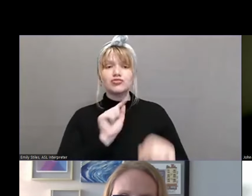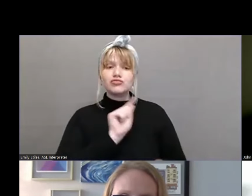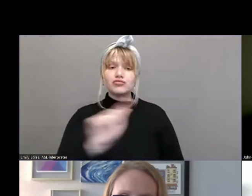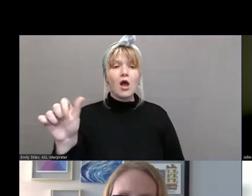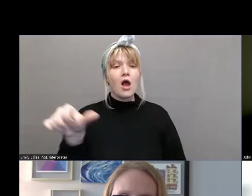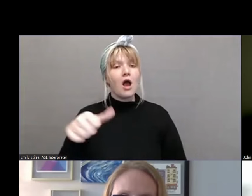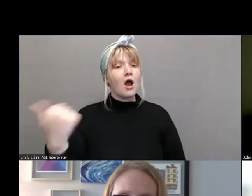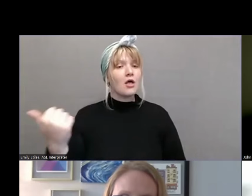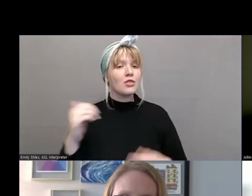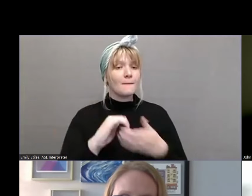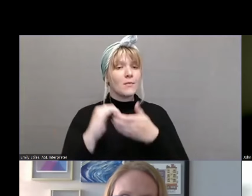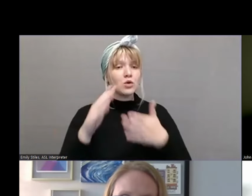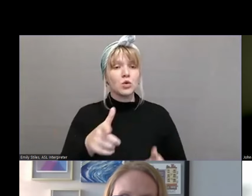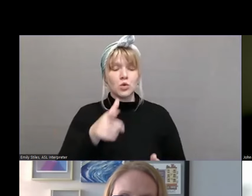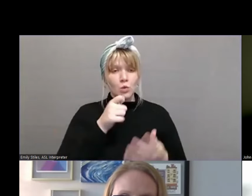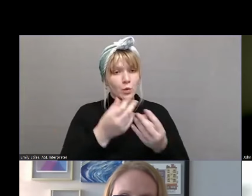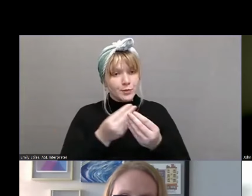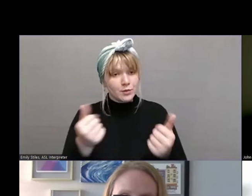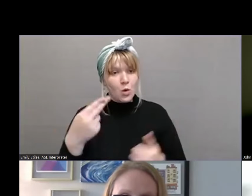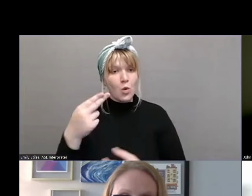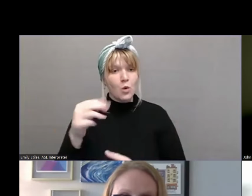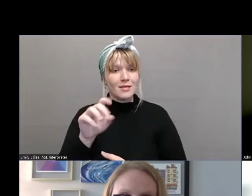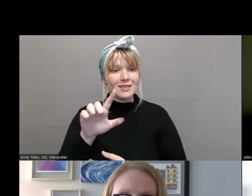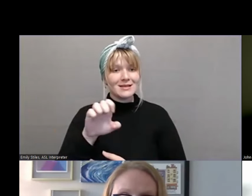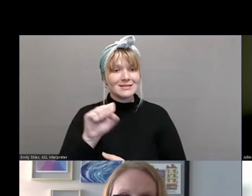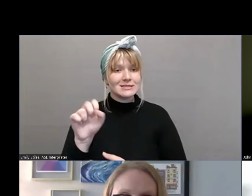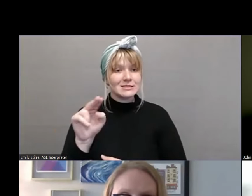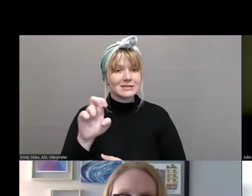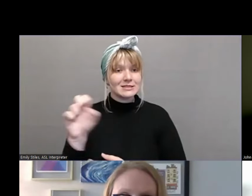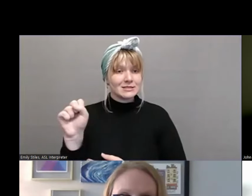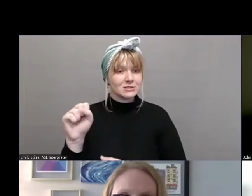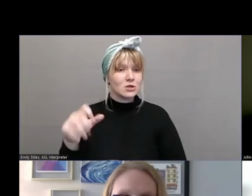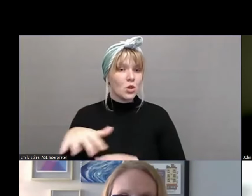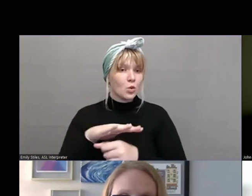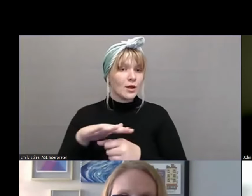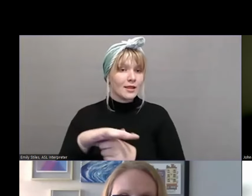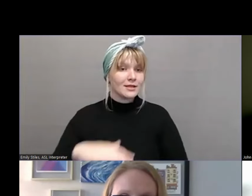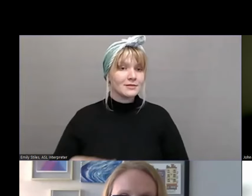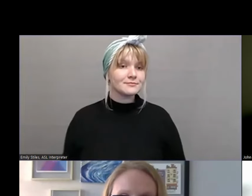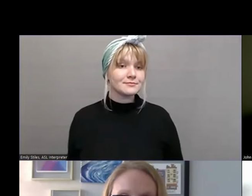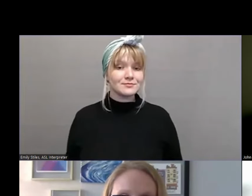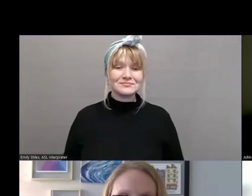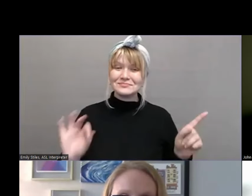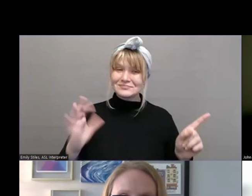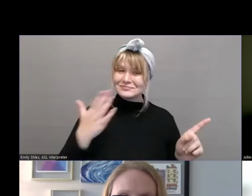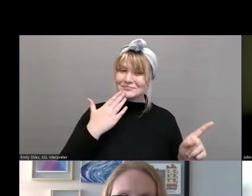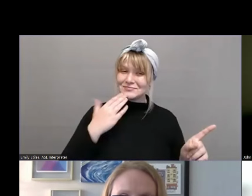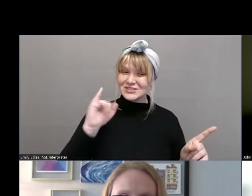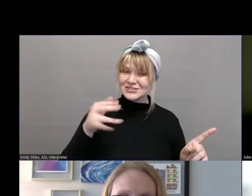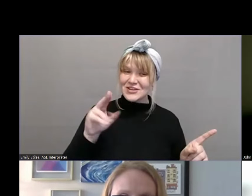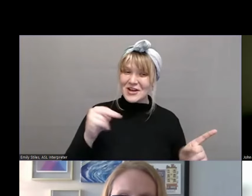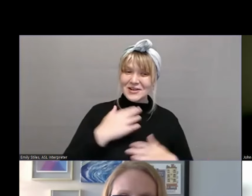are addressing homelessness locally. ERICA McFADDEN: Thank you, John; I appreciate that.